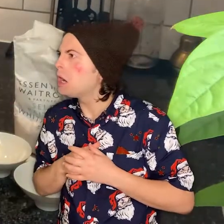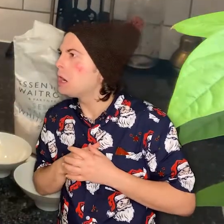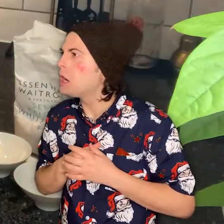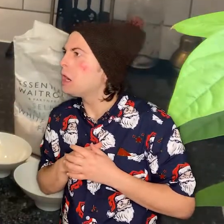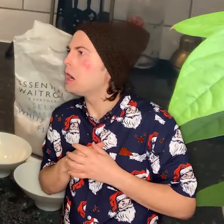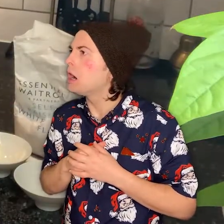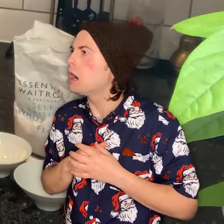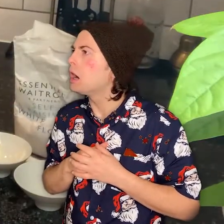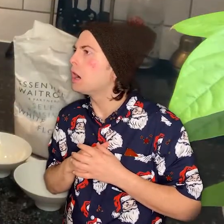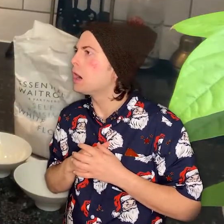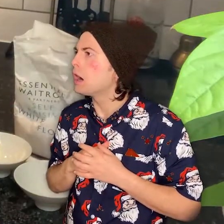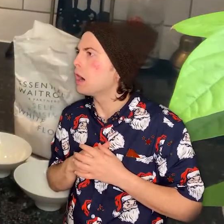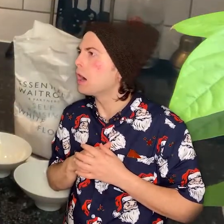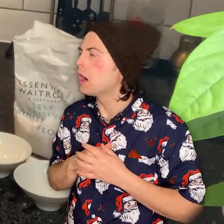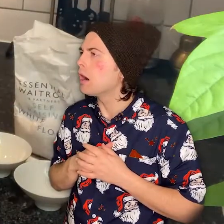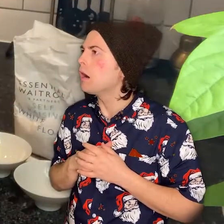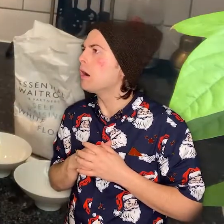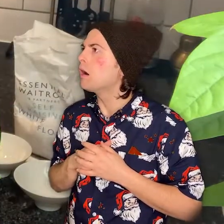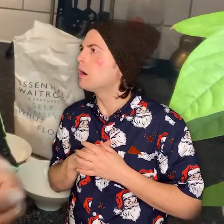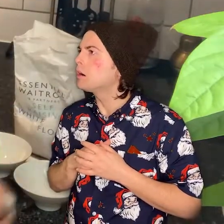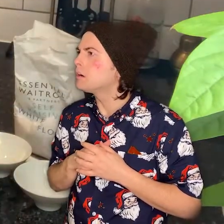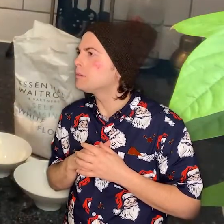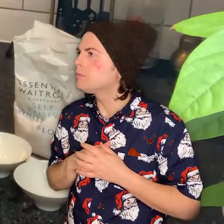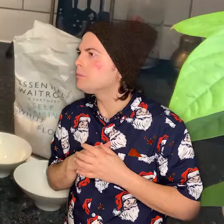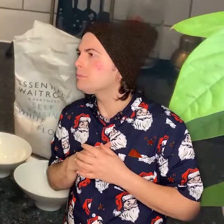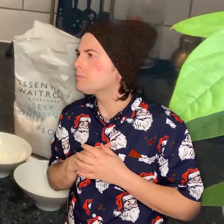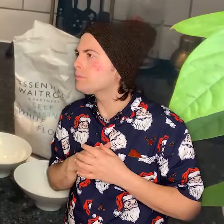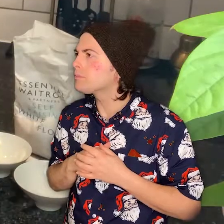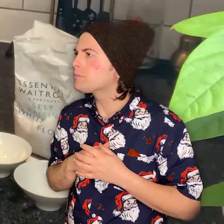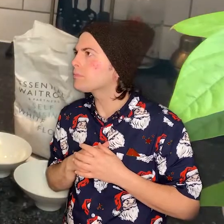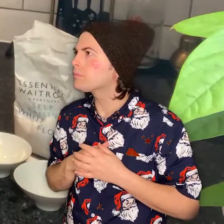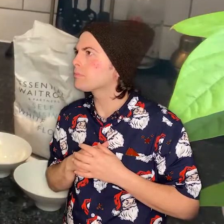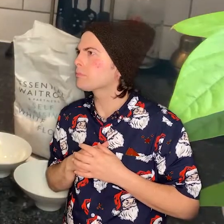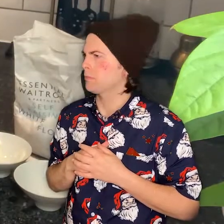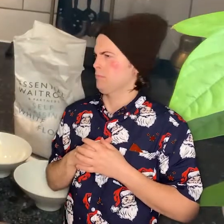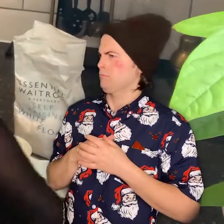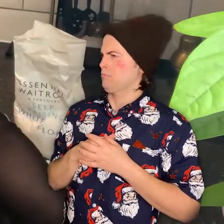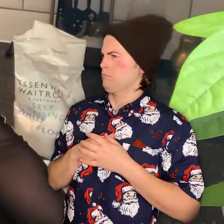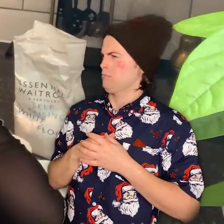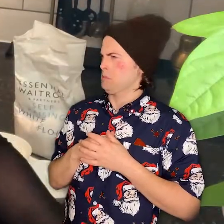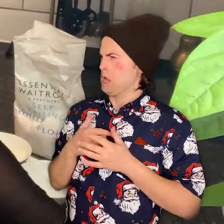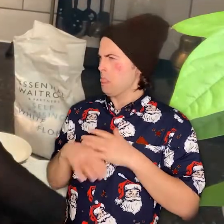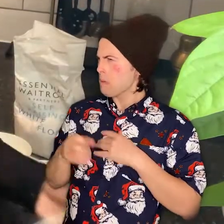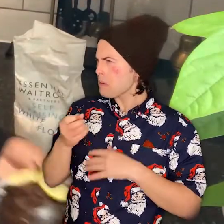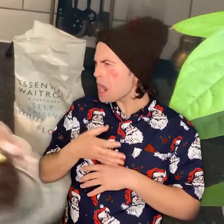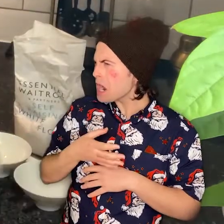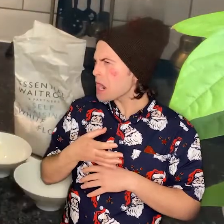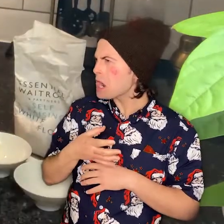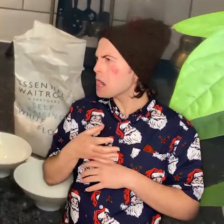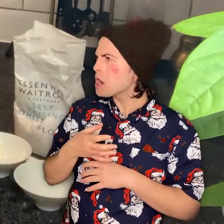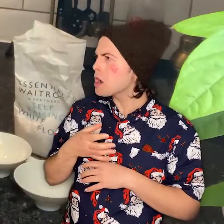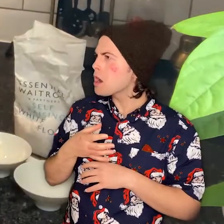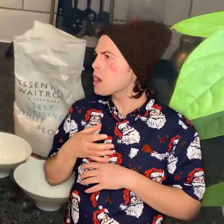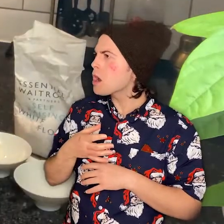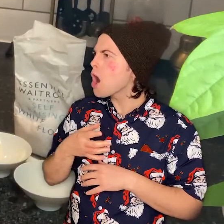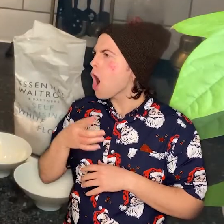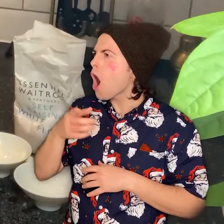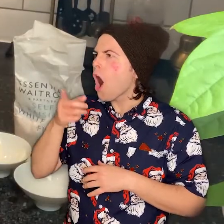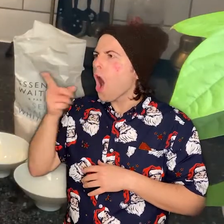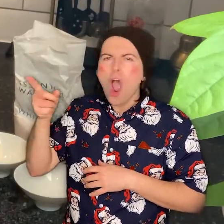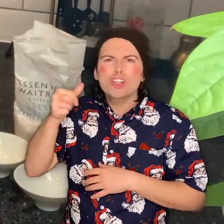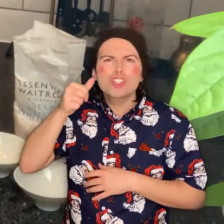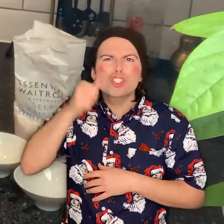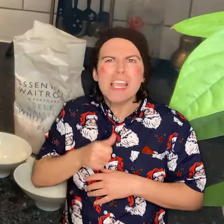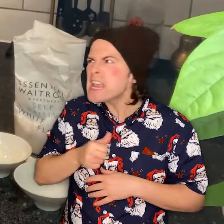Step three, fire all that in the bin and bring out the one you bought from Marks and Spencer’s 0:43:24.834,1193:02:47.295 Next time, I’ll be showing you what ingredients to waste to make it look like you’ve made your own Yorkshire puddings and roast potatoes.